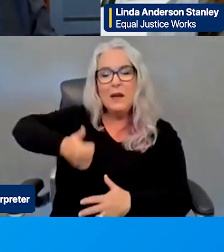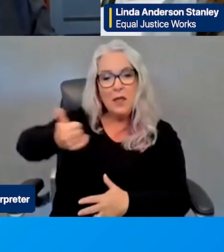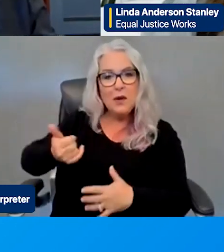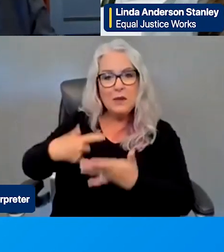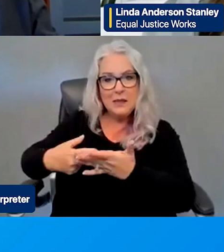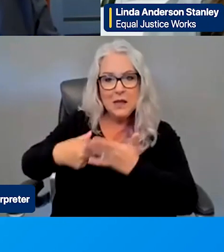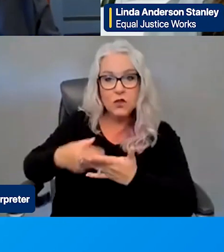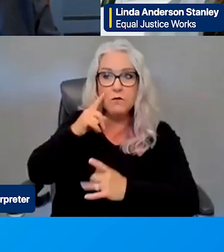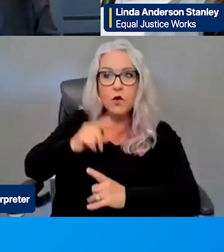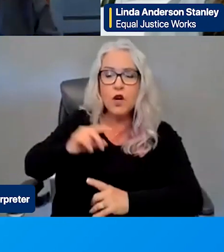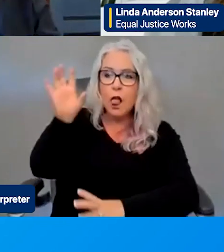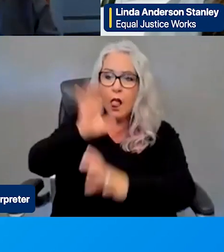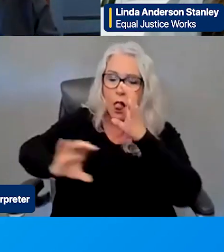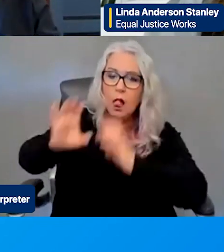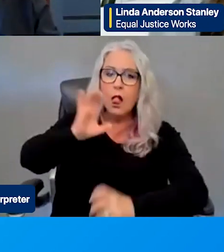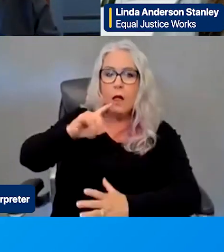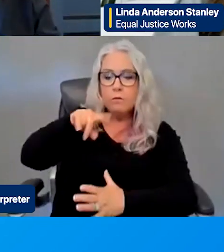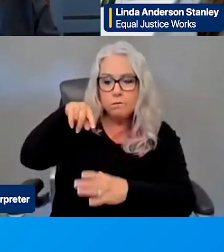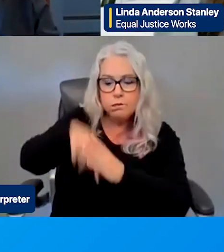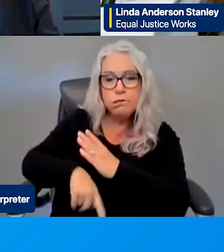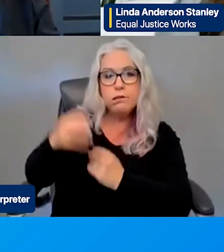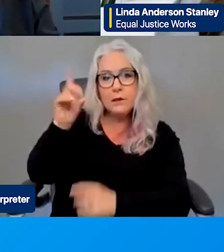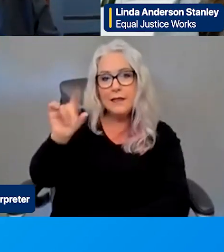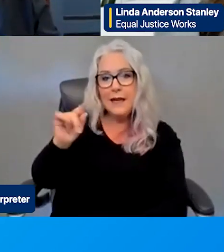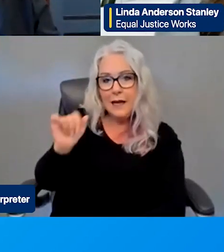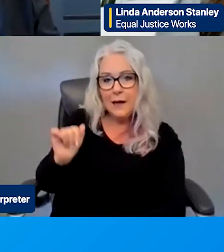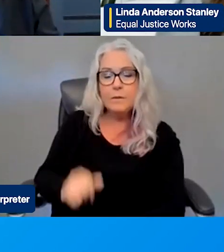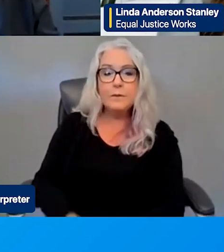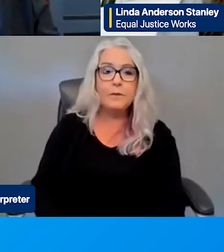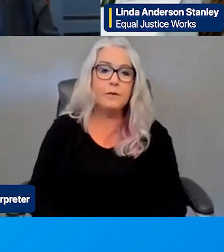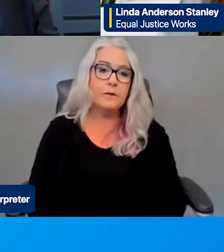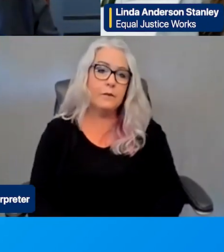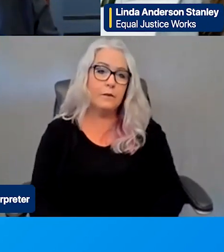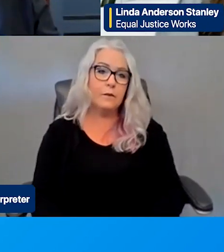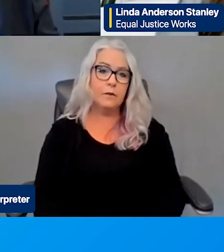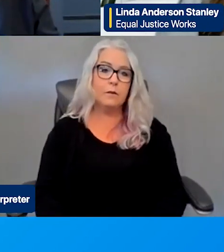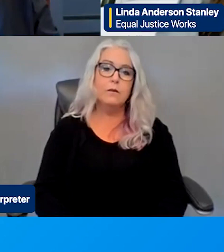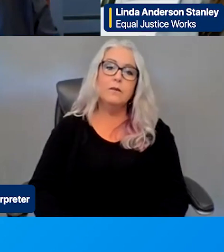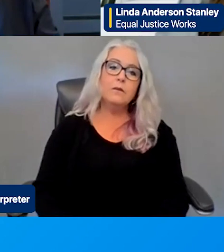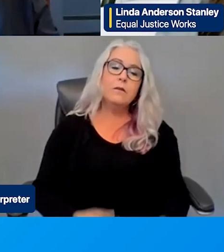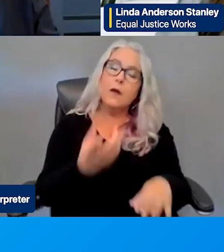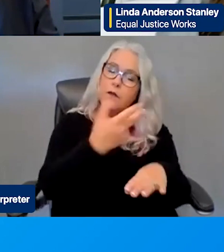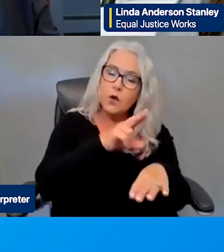did mention of course there will be slips when there is no interpreter and there needs to